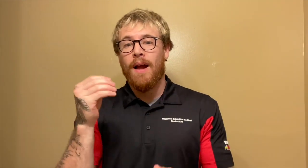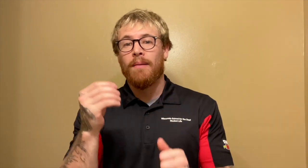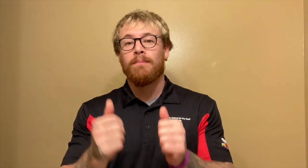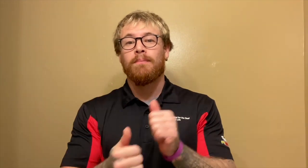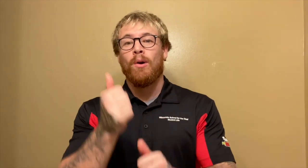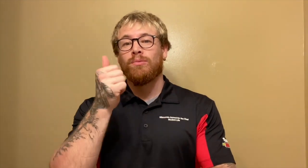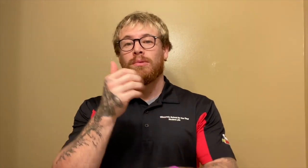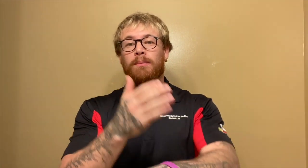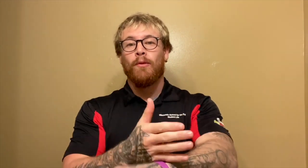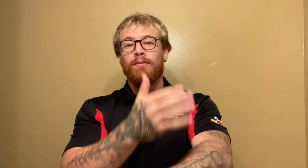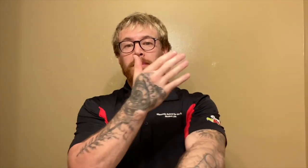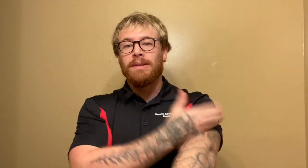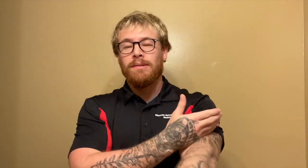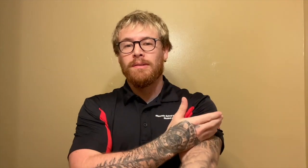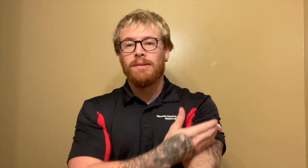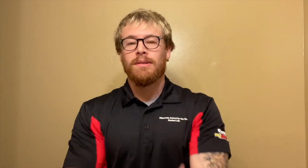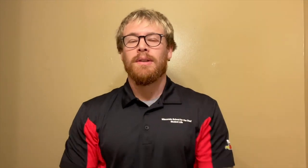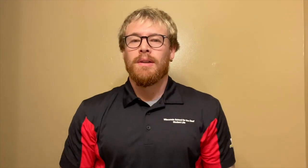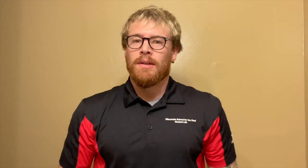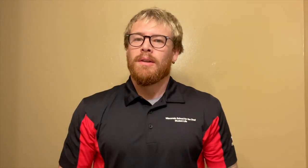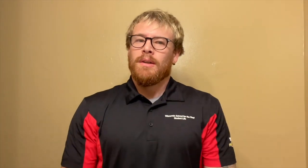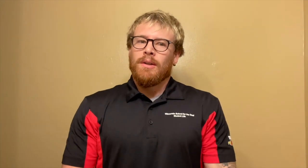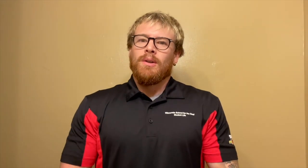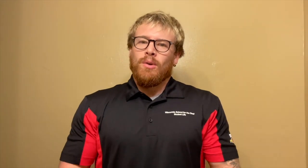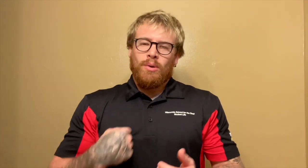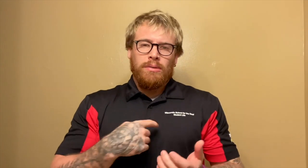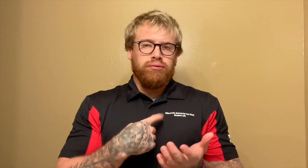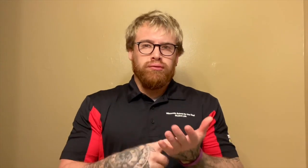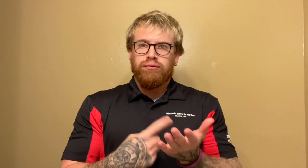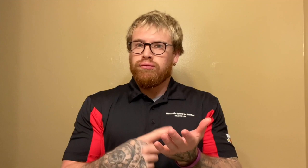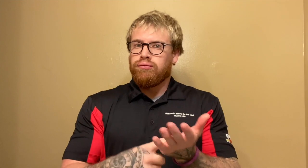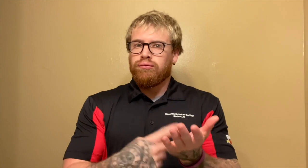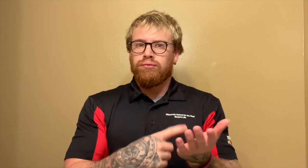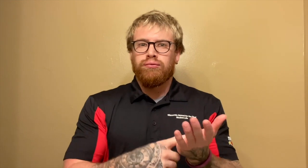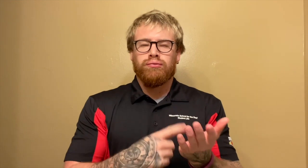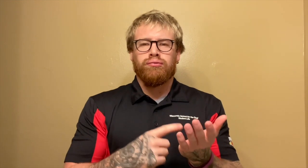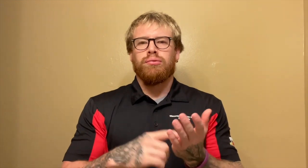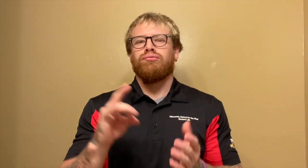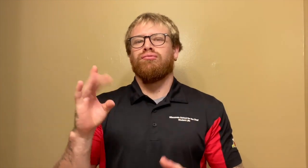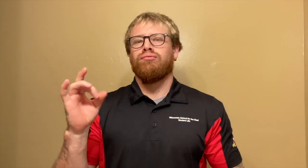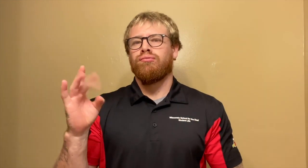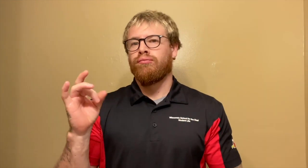And for the Most Improved award - boy, staff had a long discussion about how much this